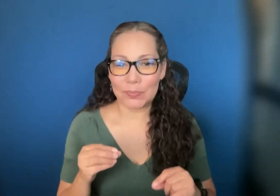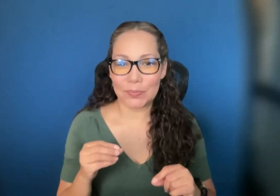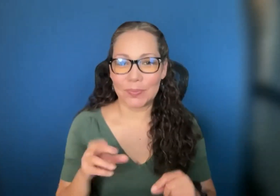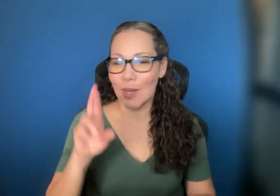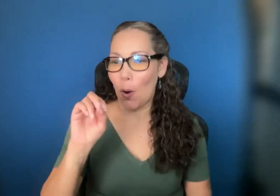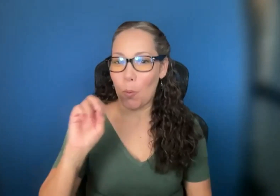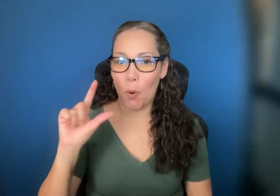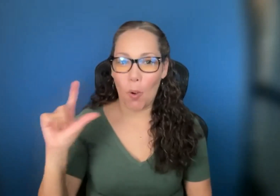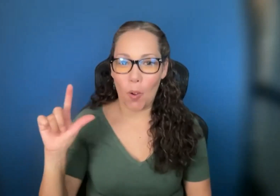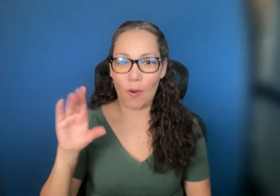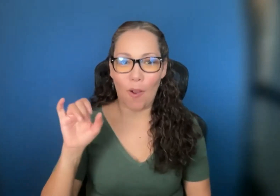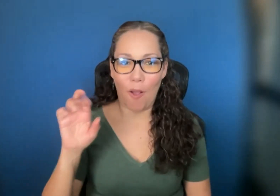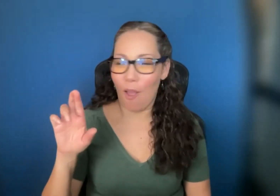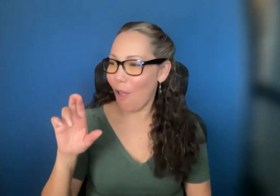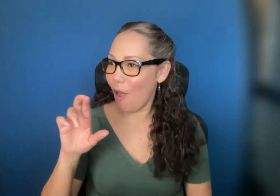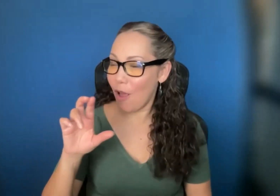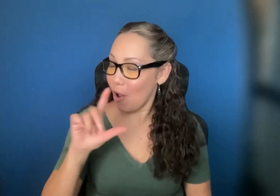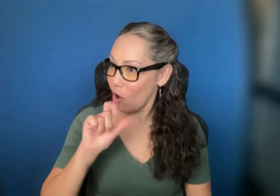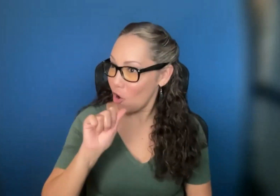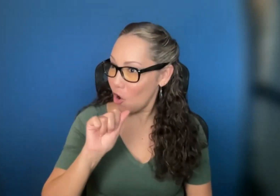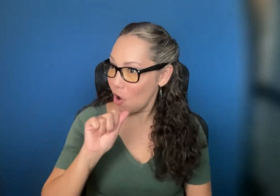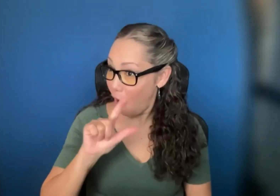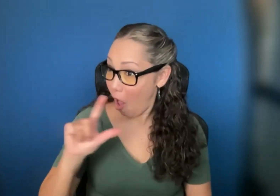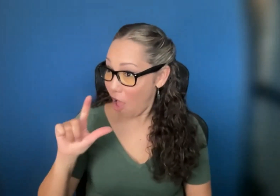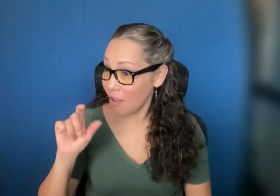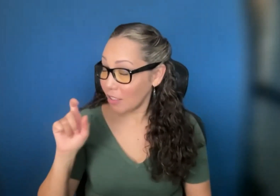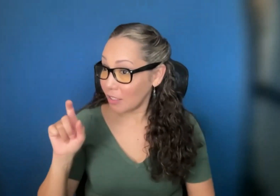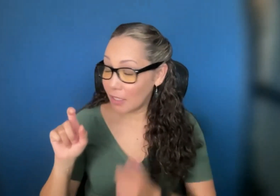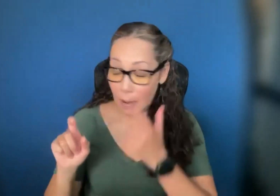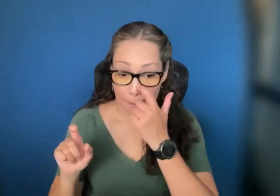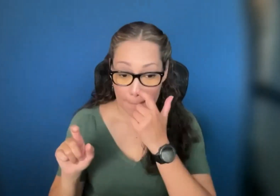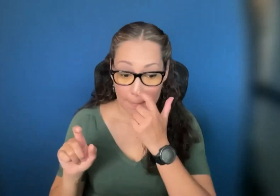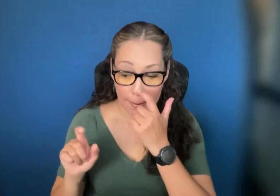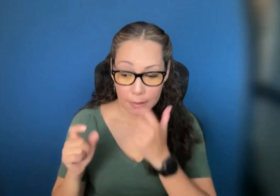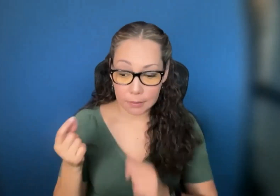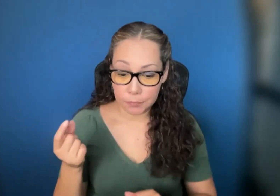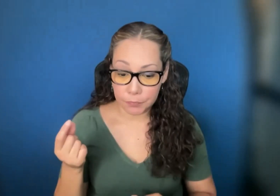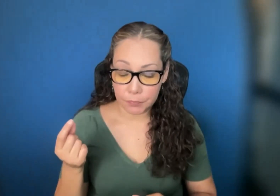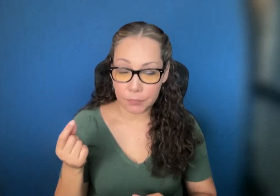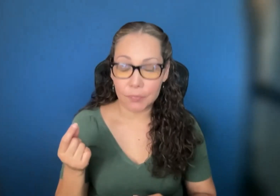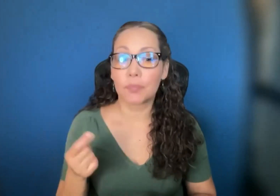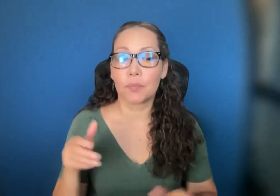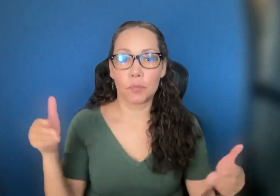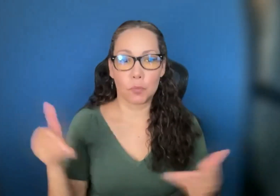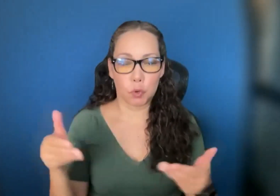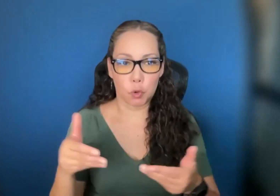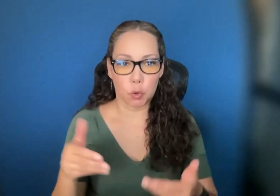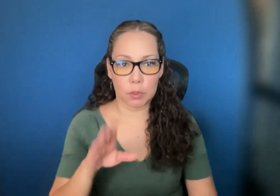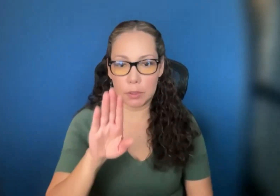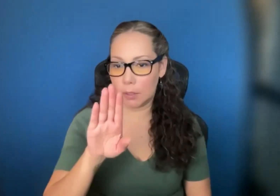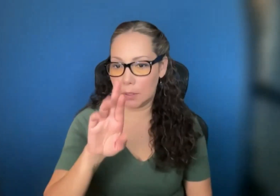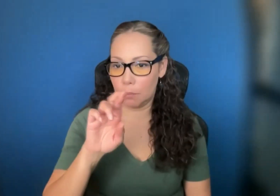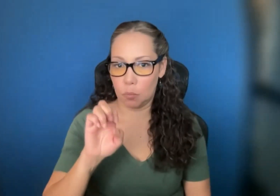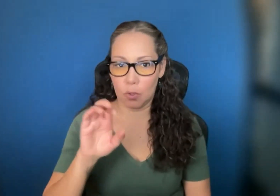it roll call or is it the the introduction yeah for introducing BR okay uh yeah so let let me uh